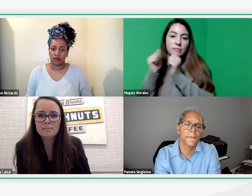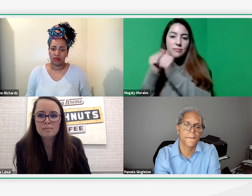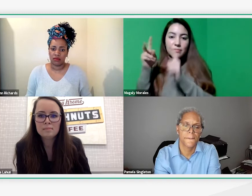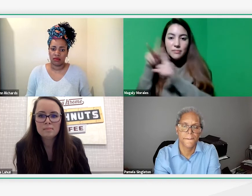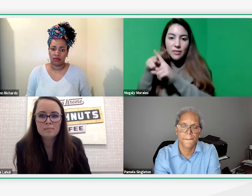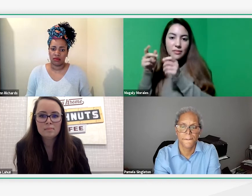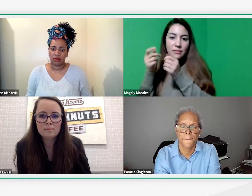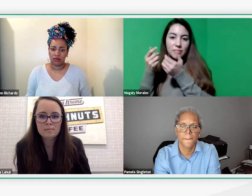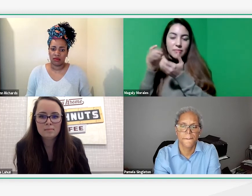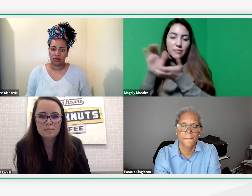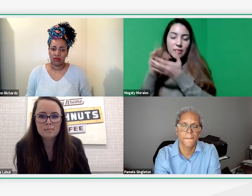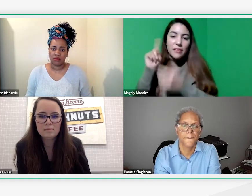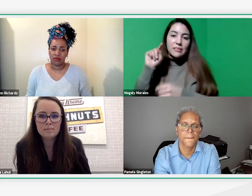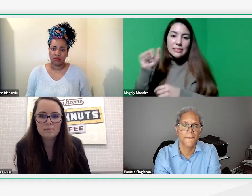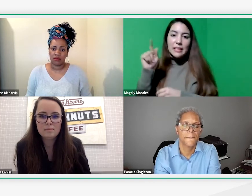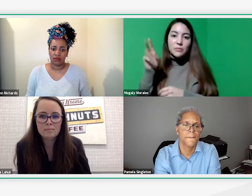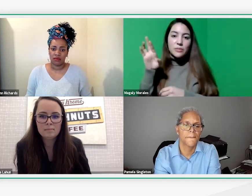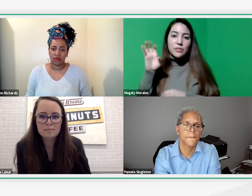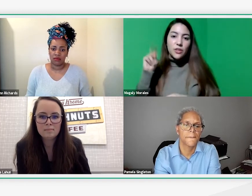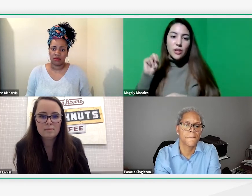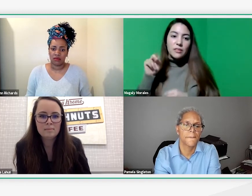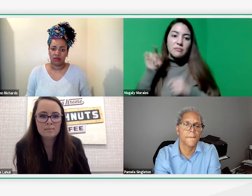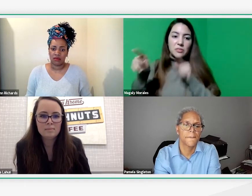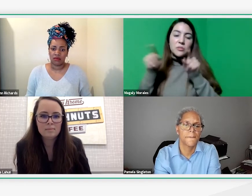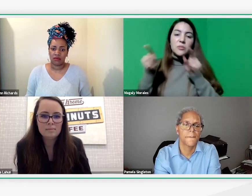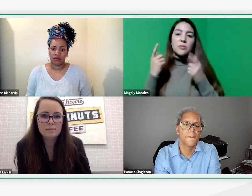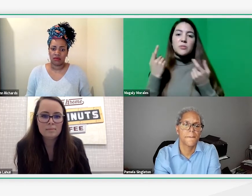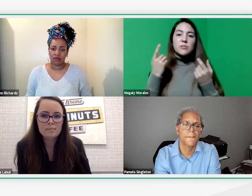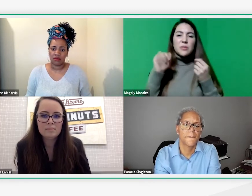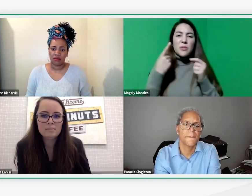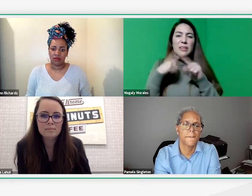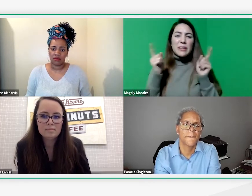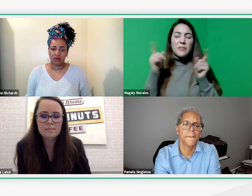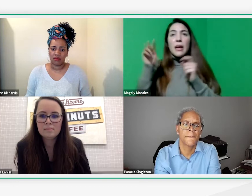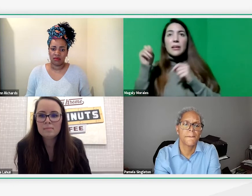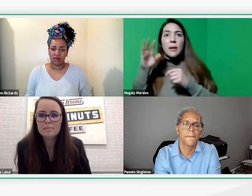husband and wife filing together. They file their tax returns together.